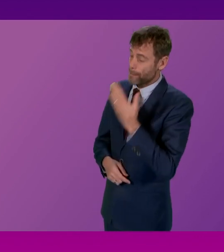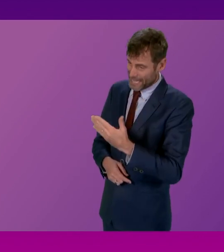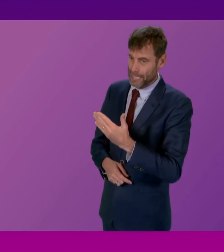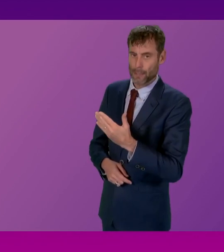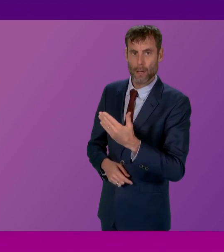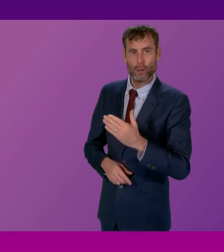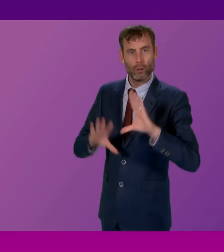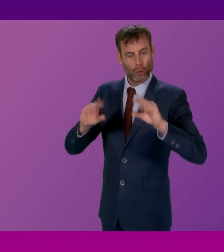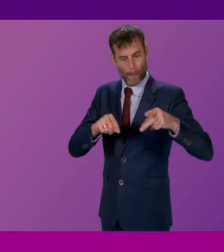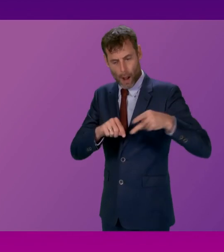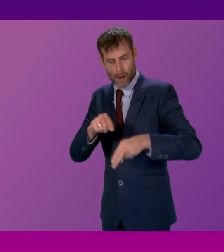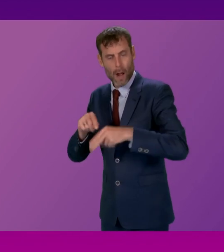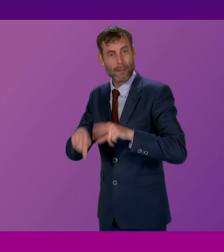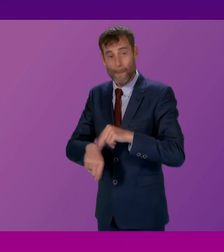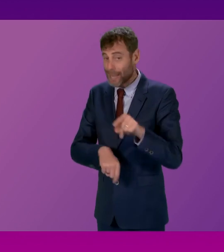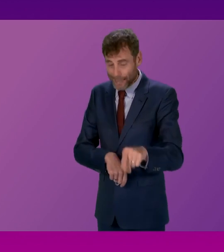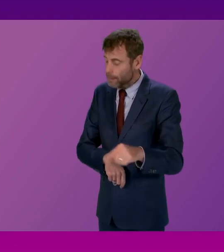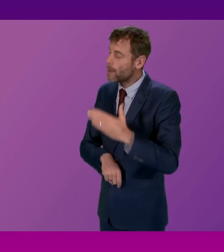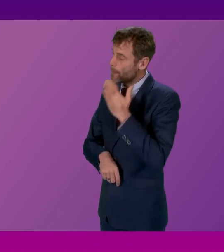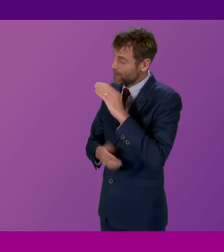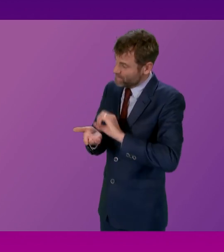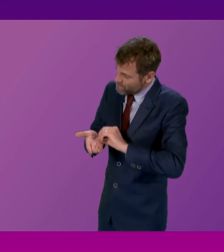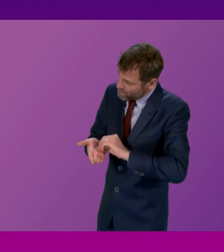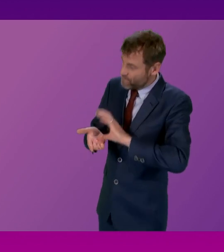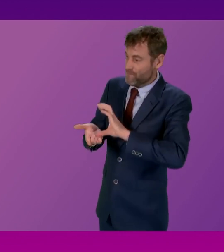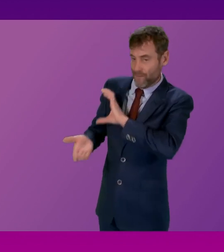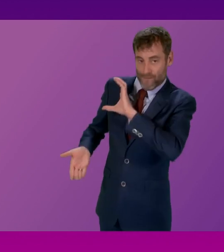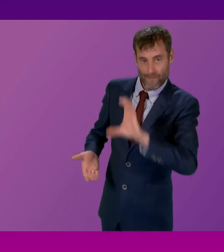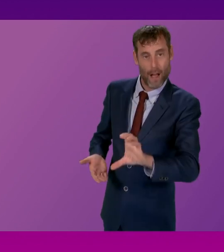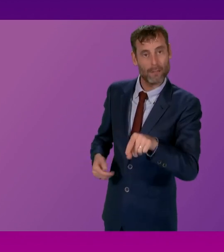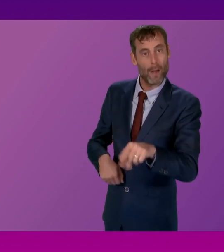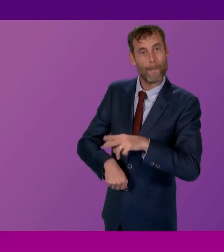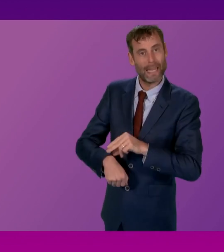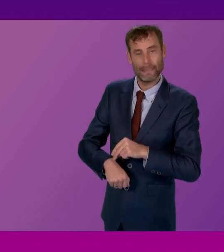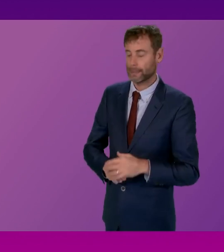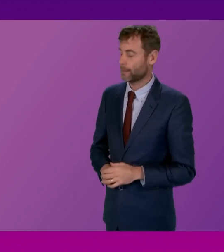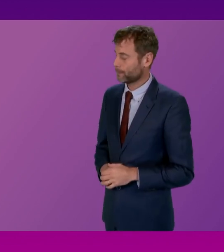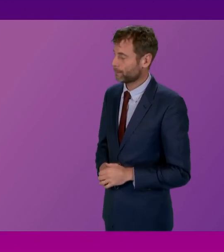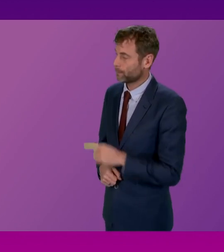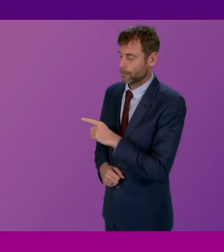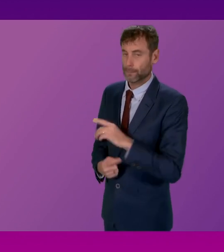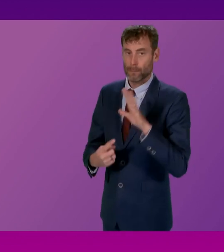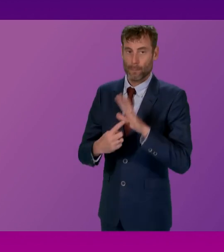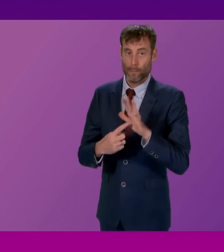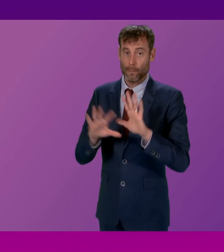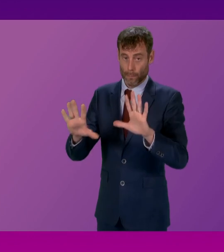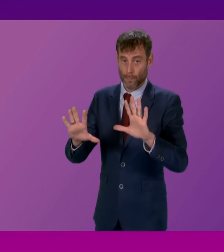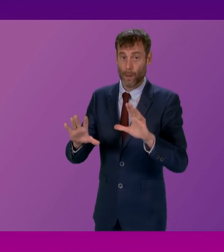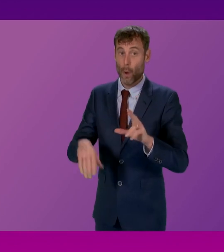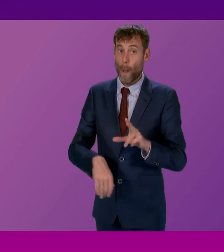Let me just say very clearly that there was a very efficient response by Police Scotland.